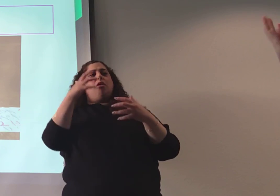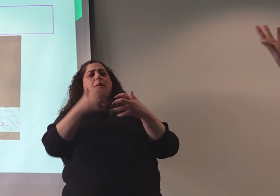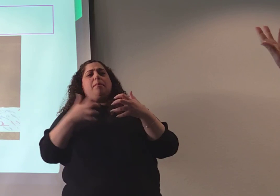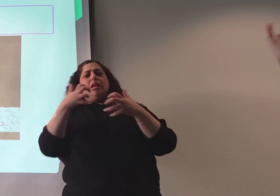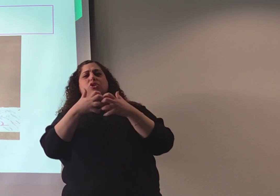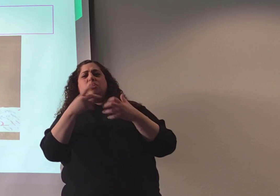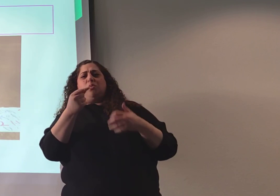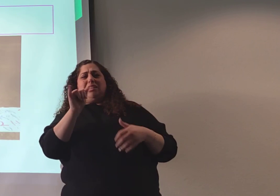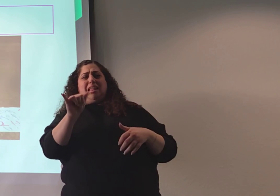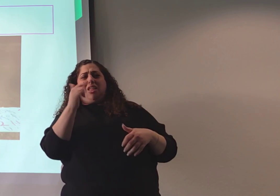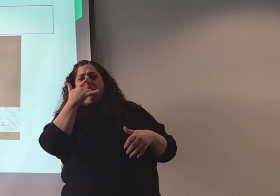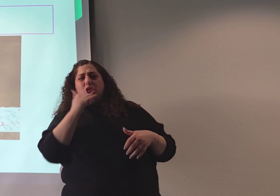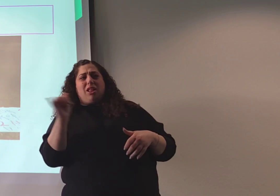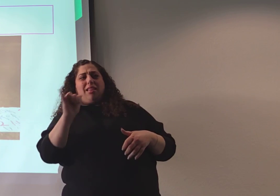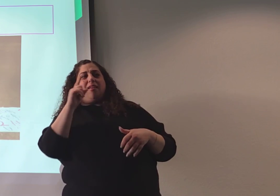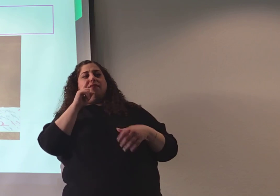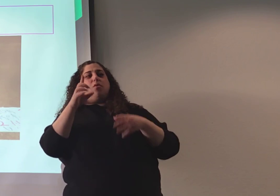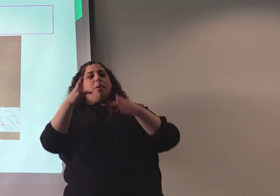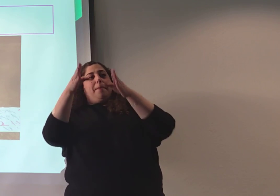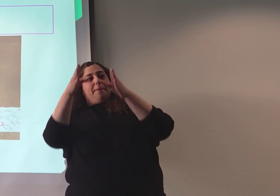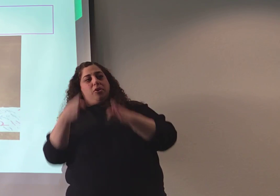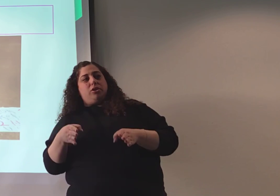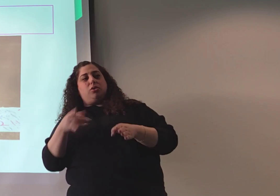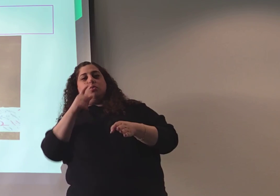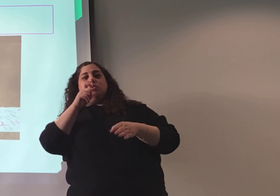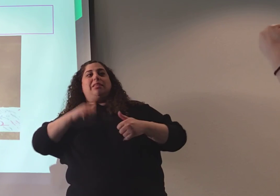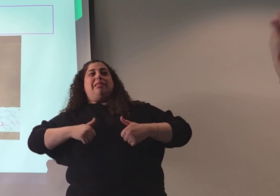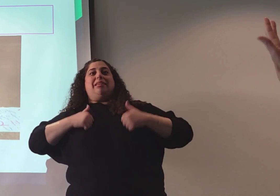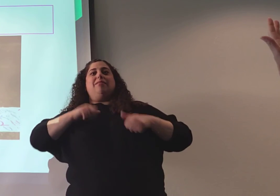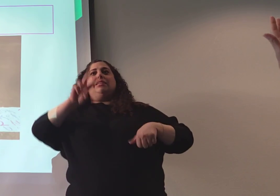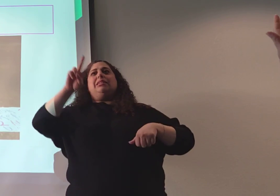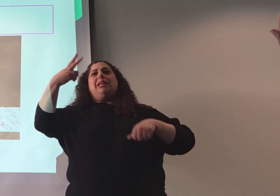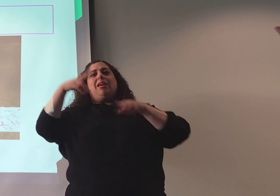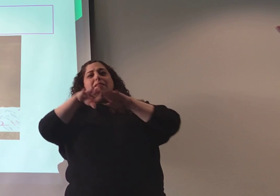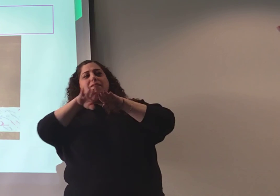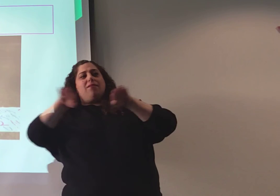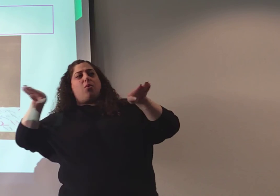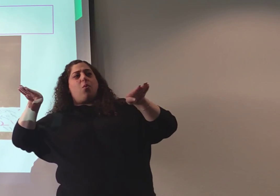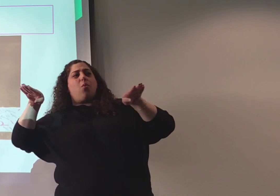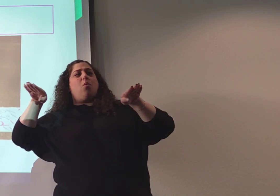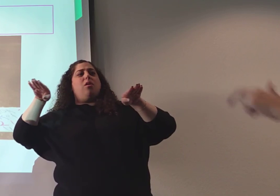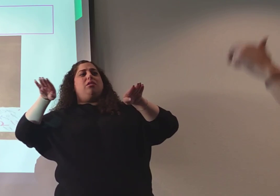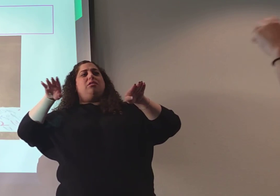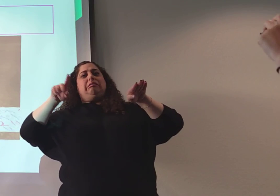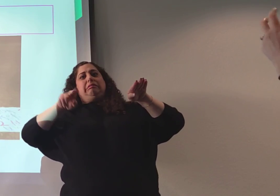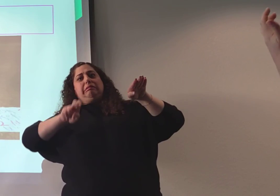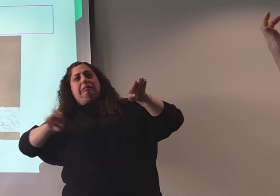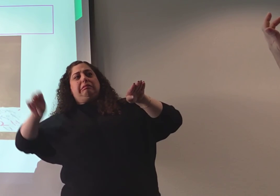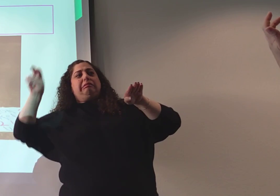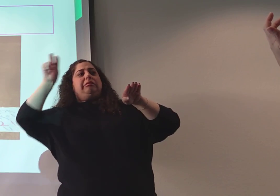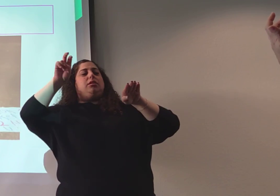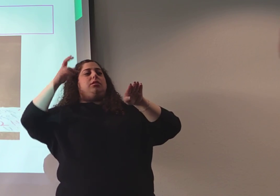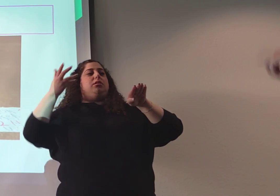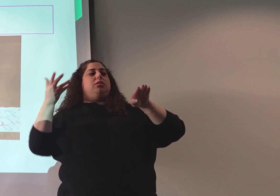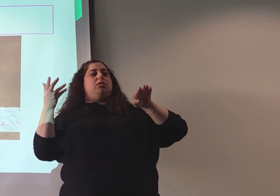who lives on the second floor when it's just a staircase? They have both legs amputated.